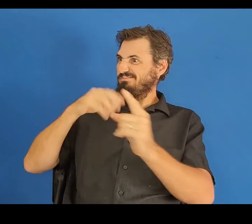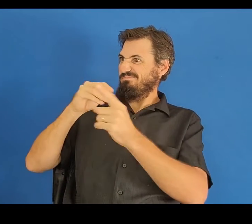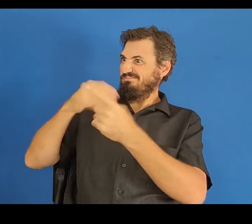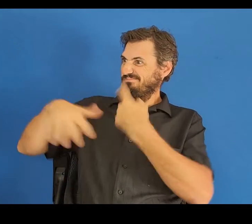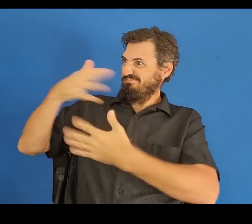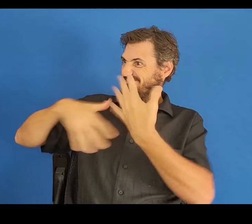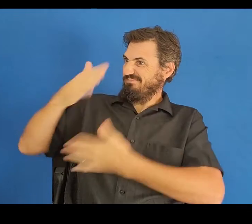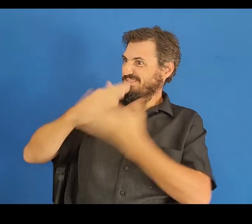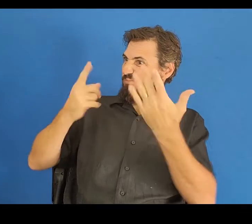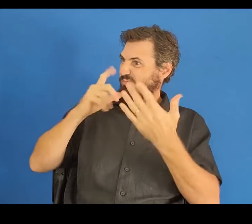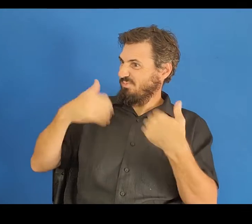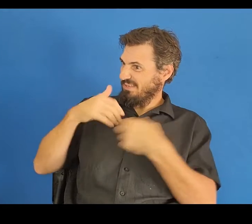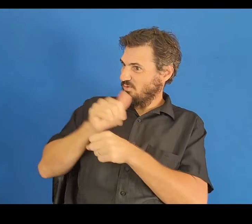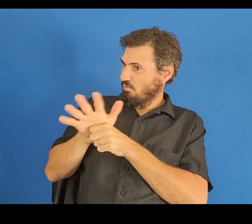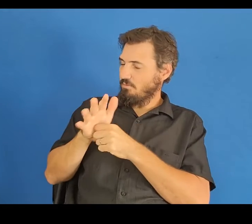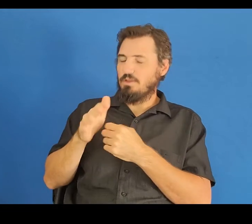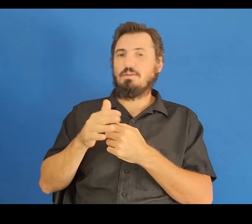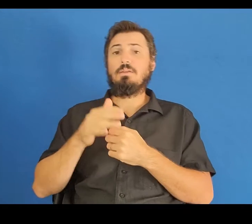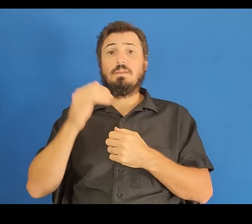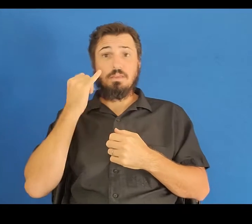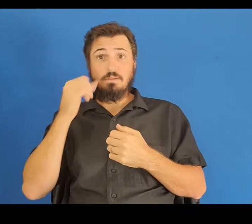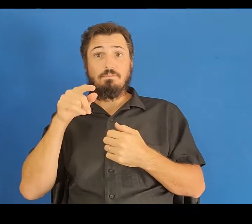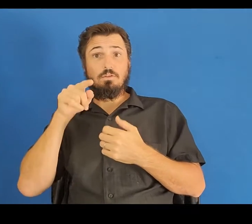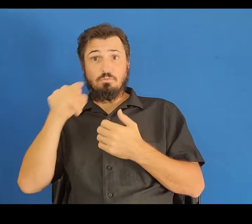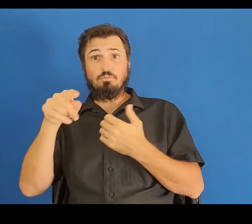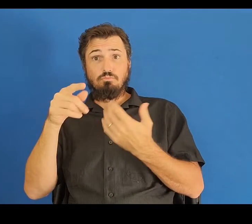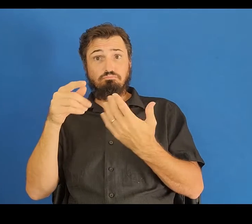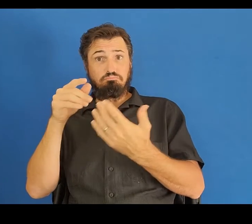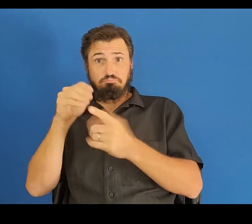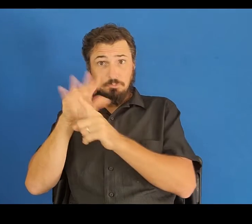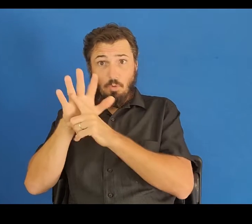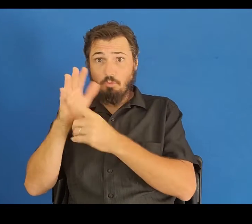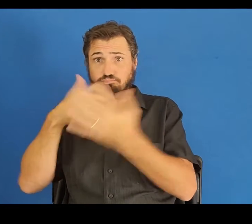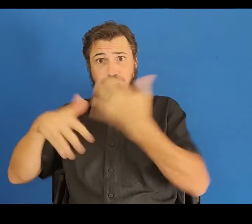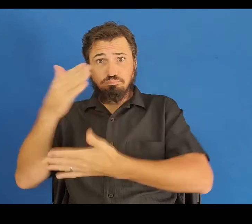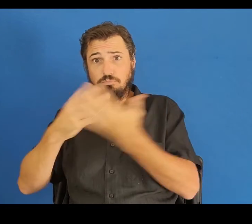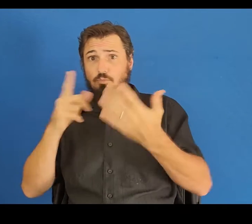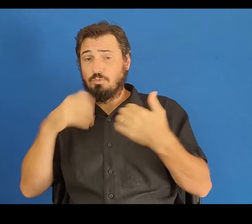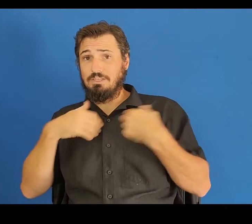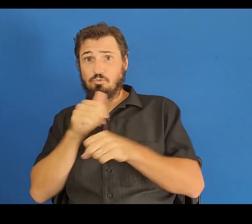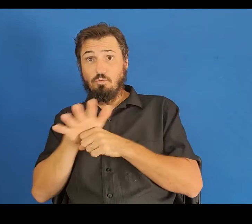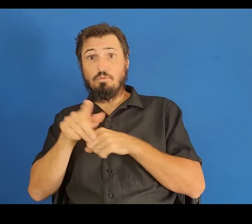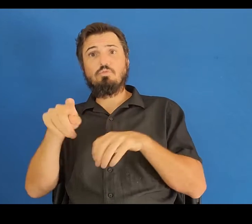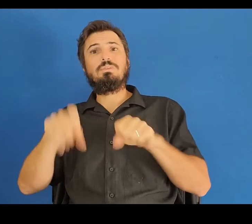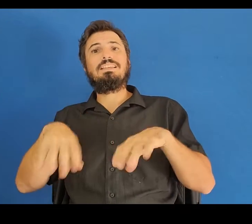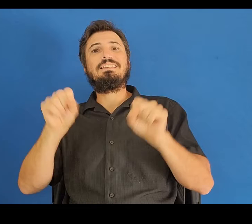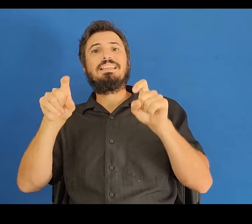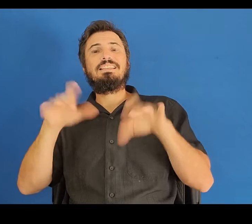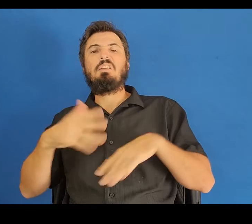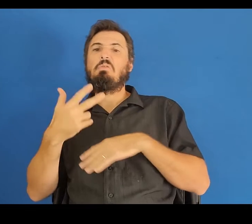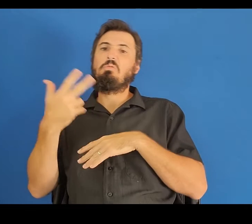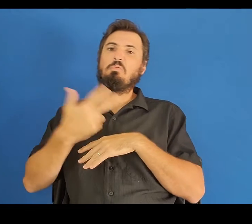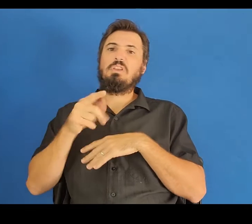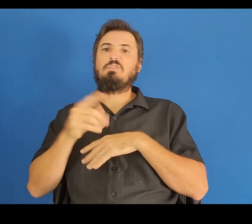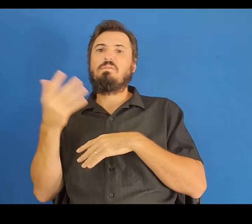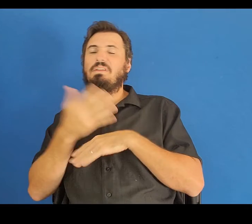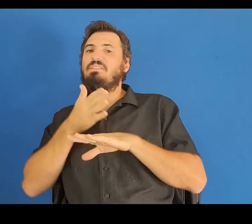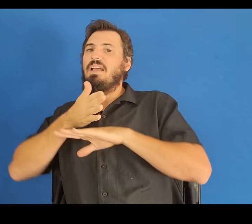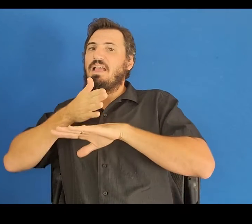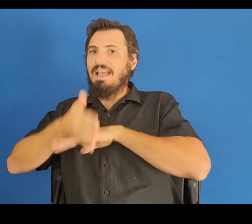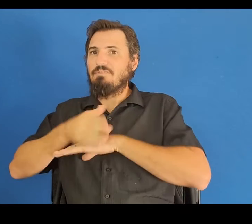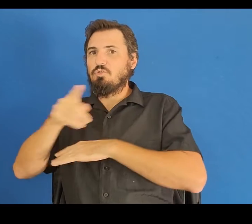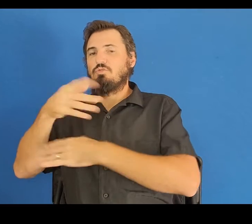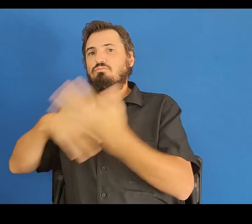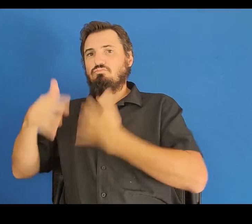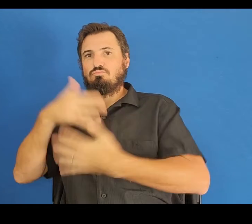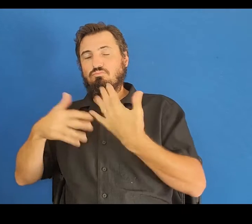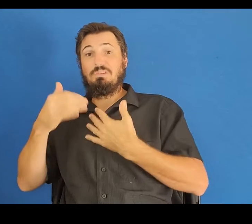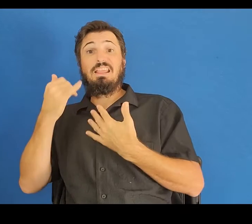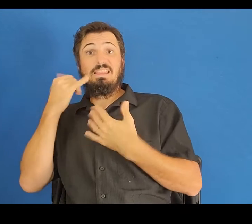If you think you’ve been exposed, take a test 3 to 4 days after your last exposure, and if that’s negative, test again on the 5th day after exposure